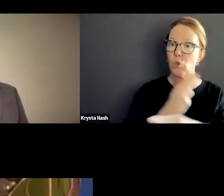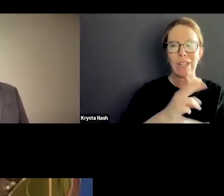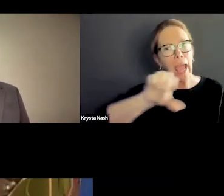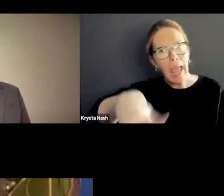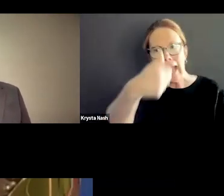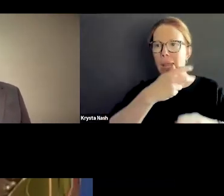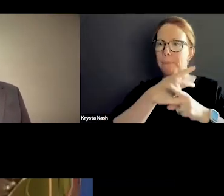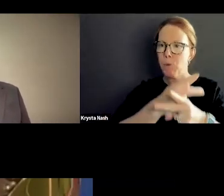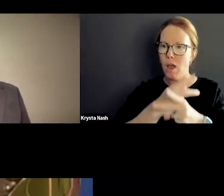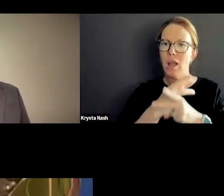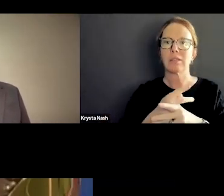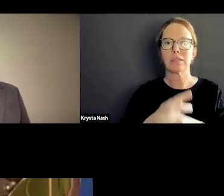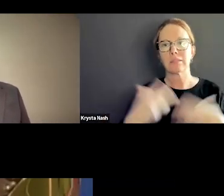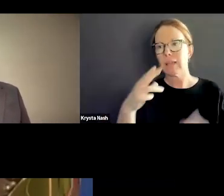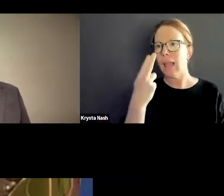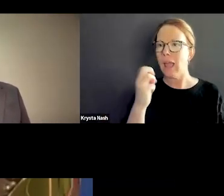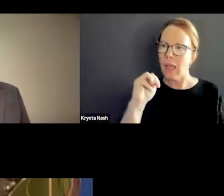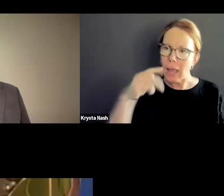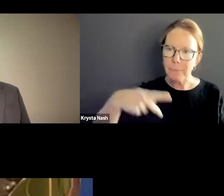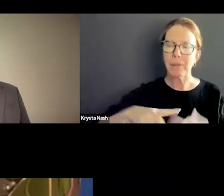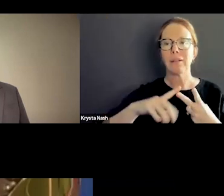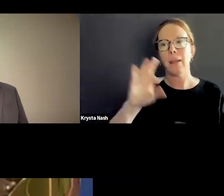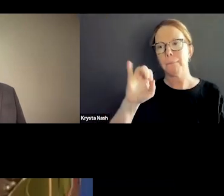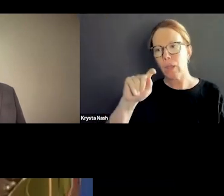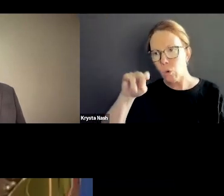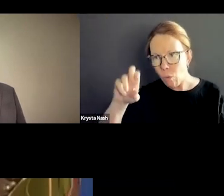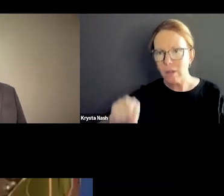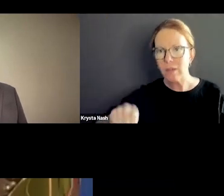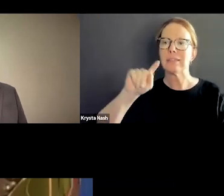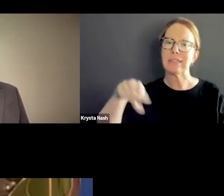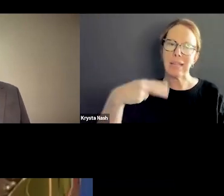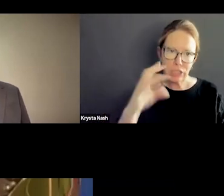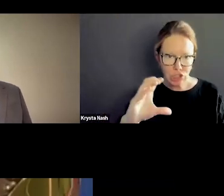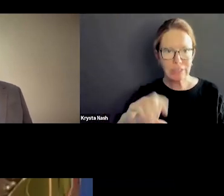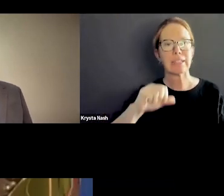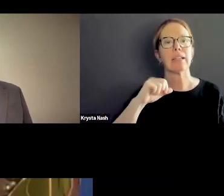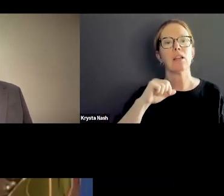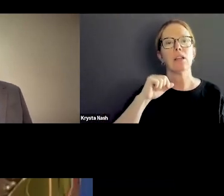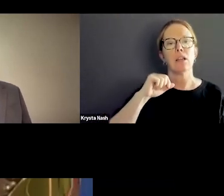or preparation that includes hemp, marijuana or THC products that are as derived from hemp